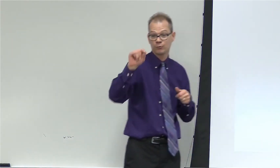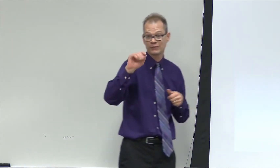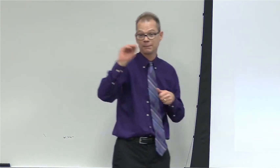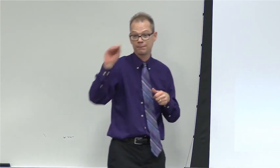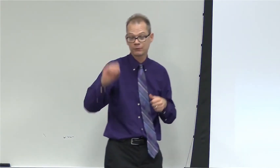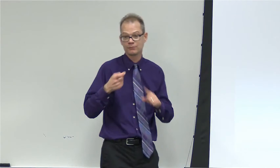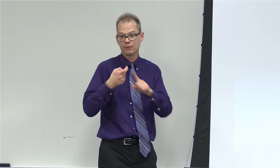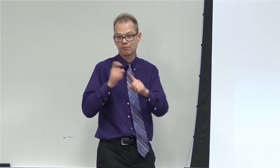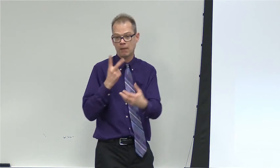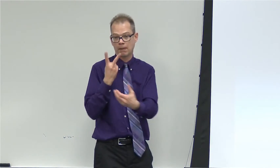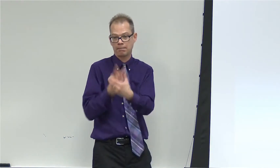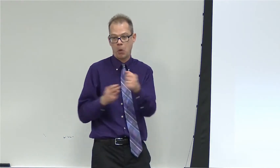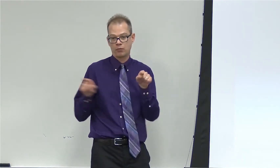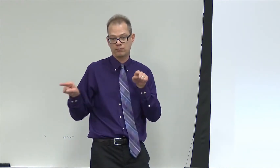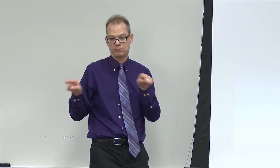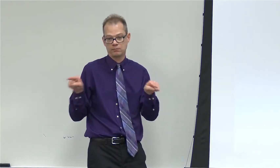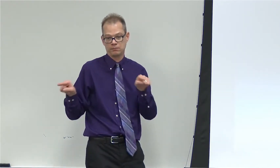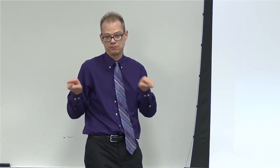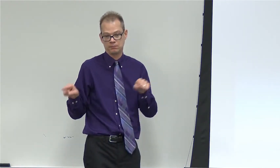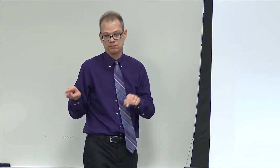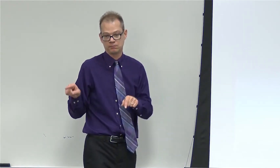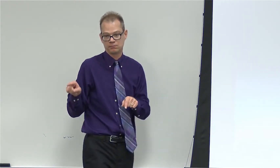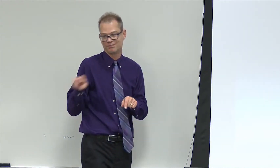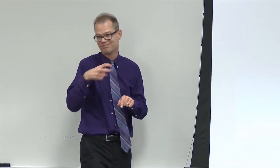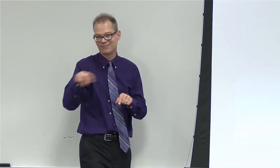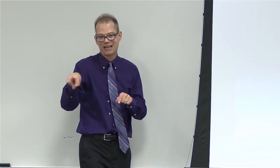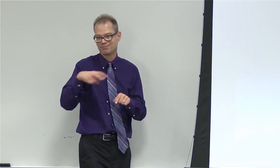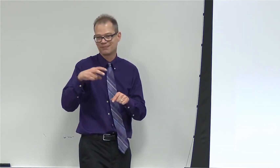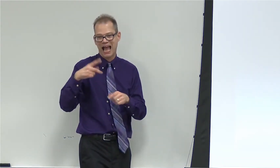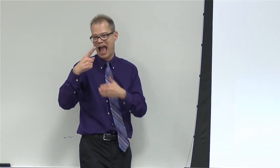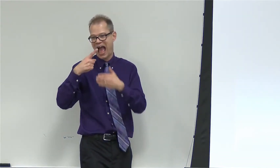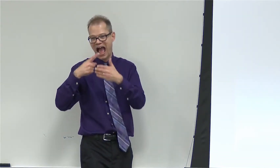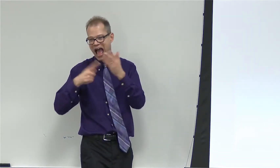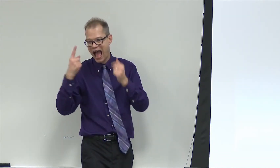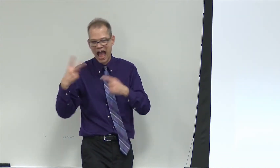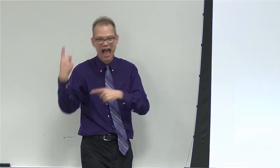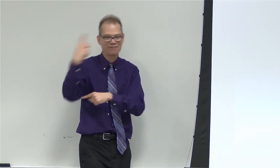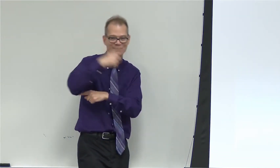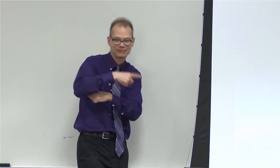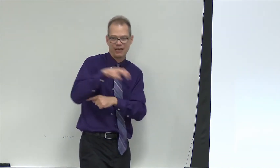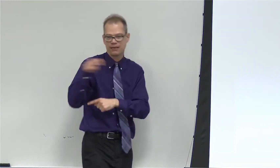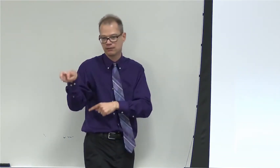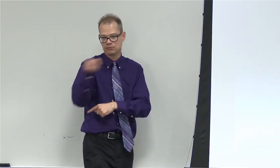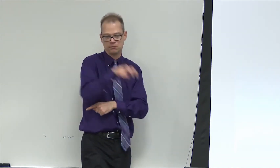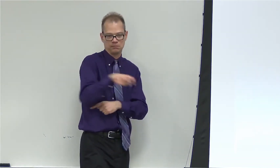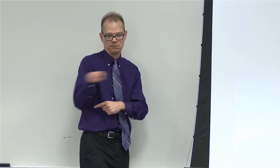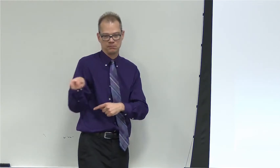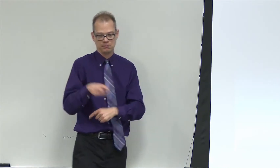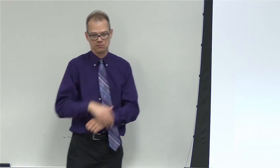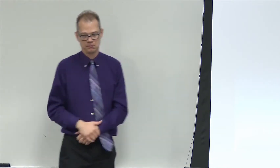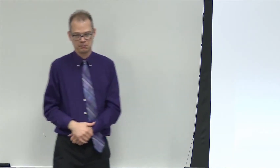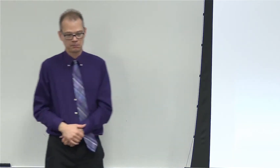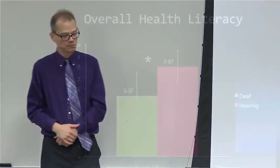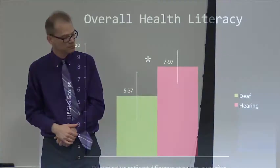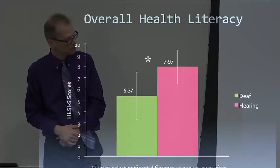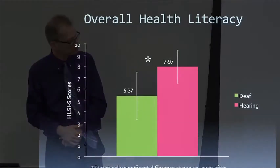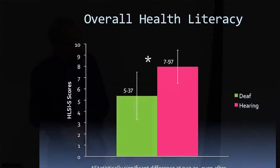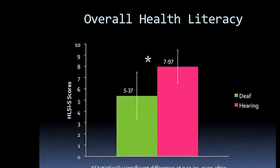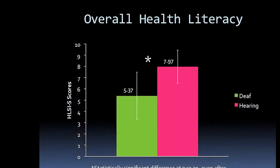20% were...went to both, maybe half a day in a residential school and a half a day in a mainstream school.